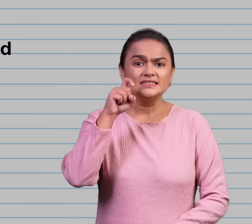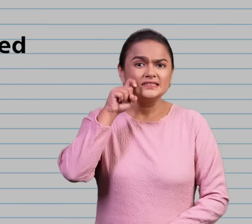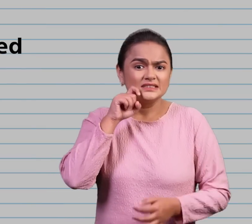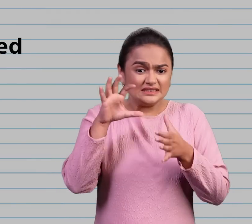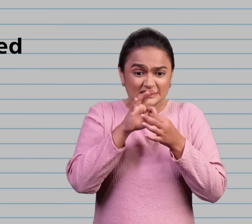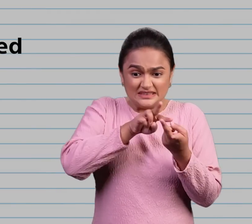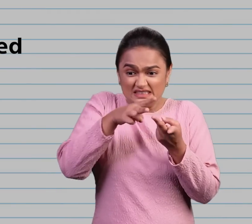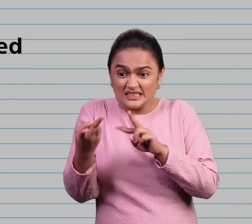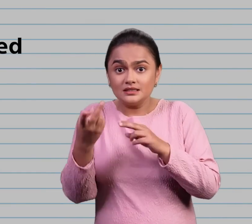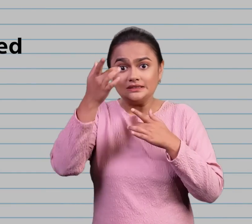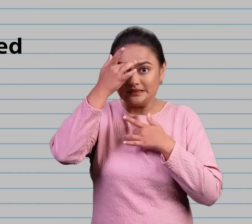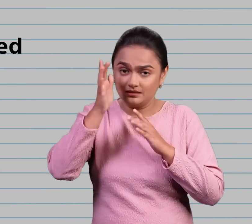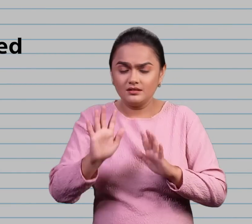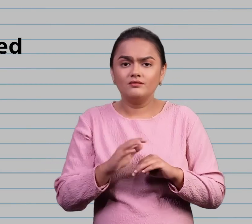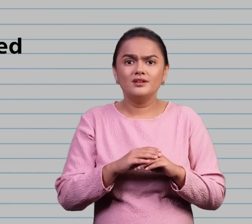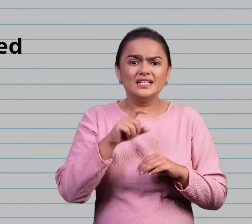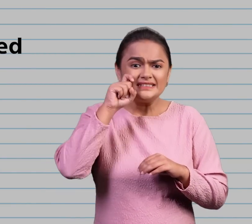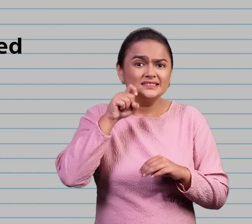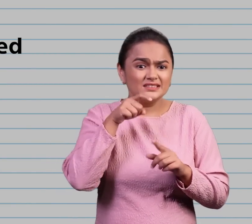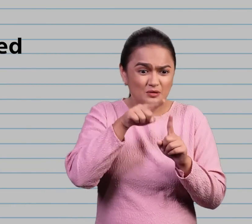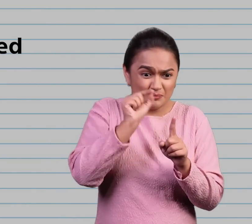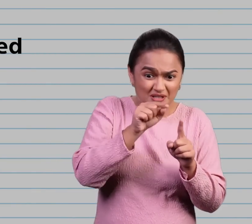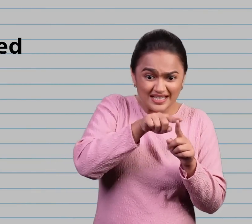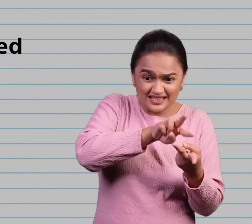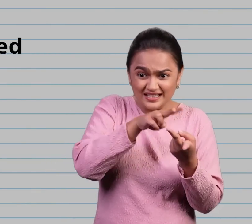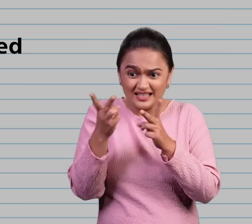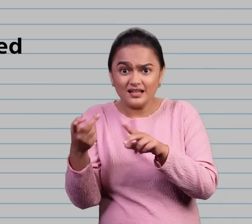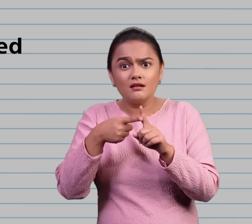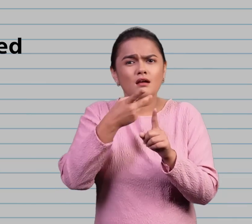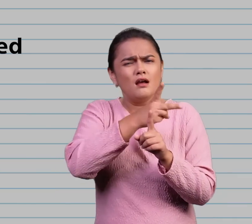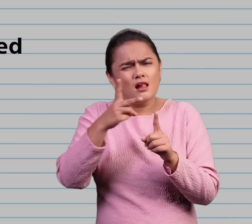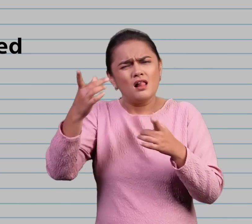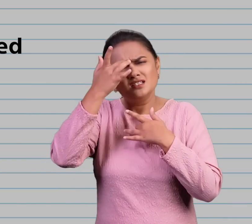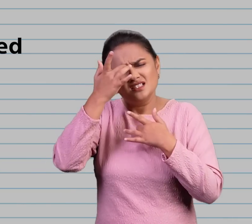Let's look at Sexually Transmitted Diseases. Many diseases are transmitted sexually.